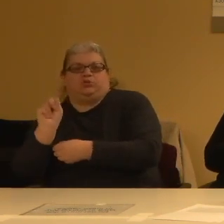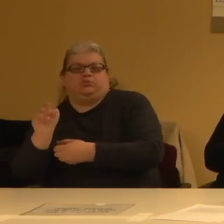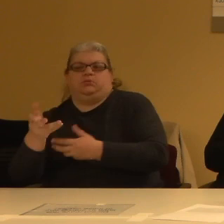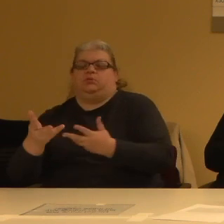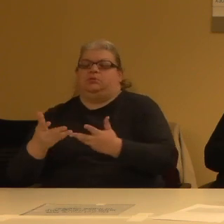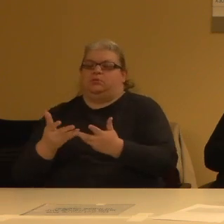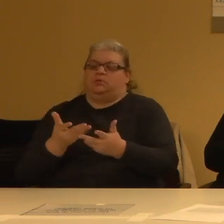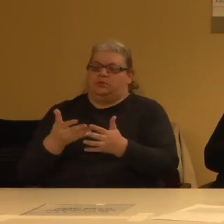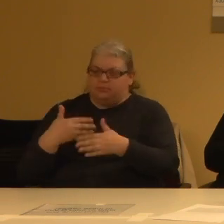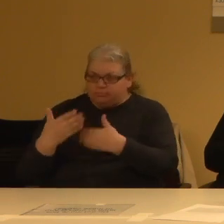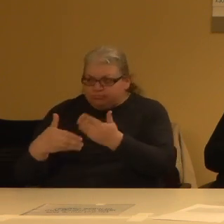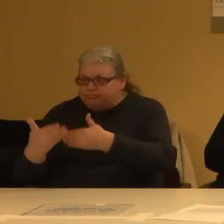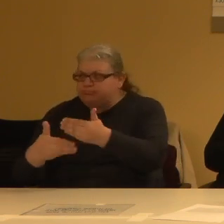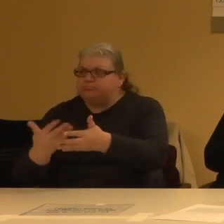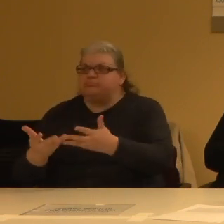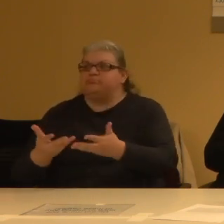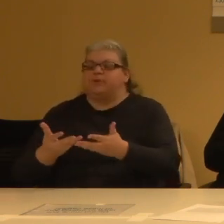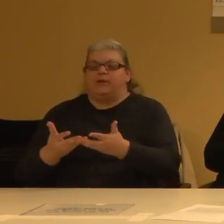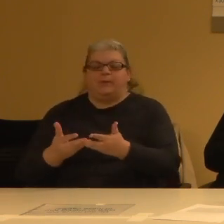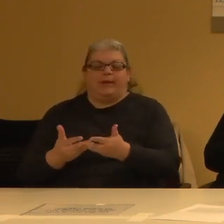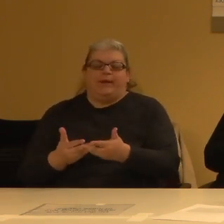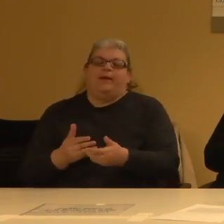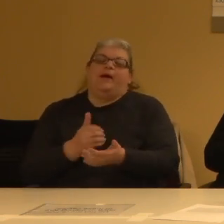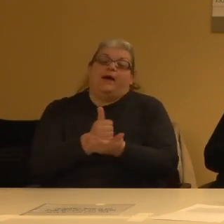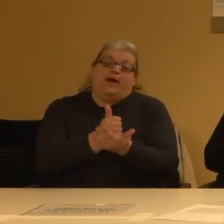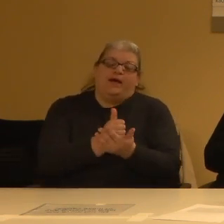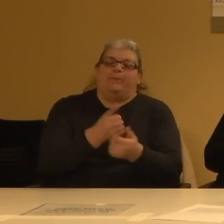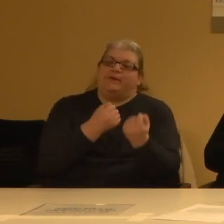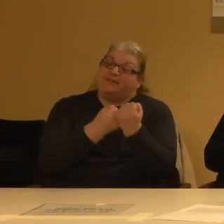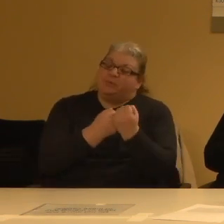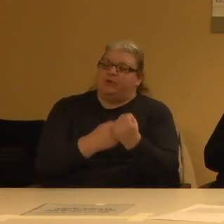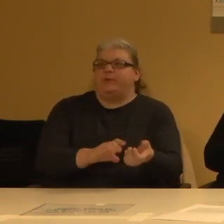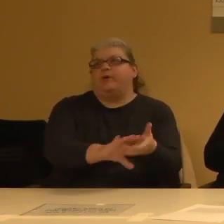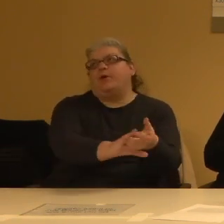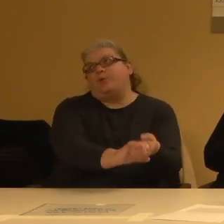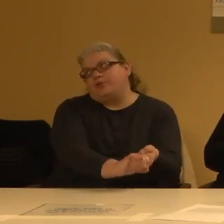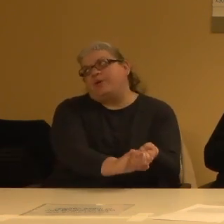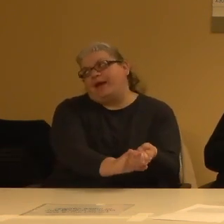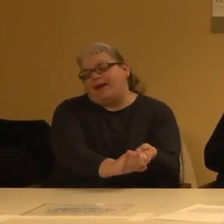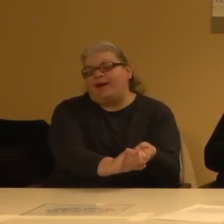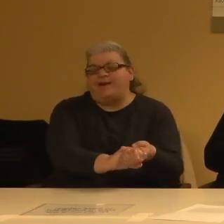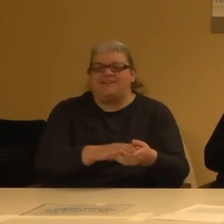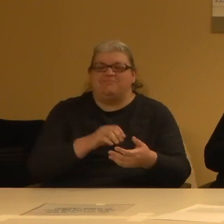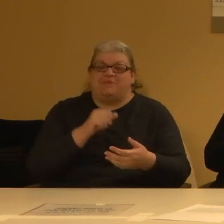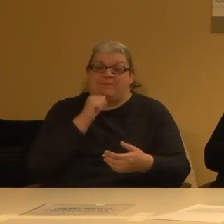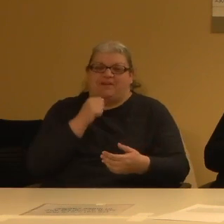production is that it's about holding a hand and like, not even necessarily like physically holding the hand, but really just being there to be like, "Look,